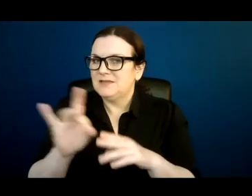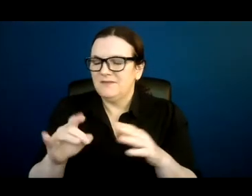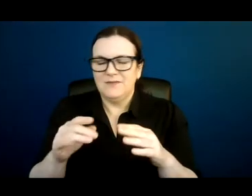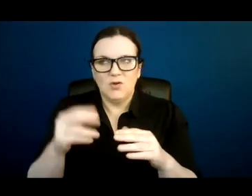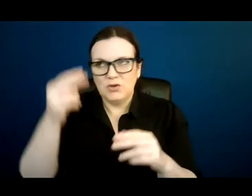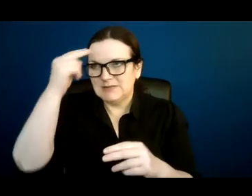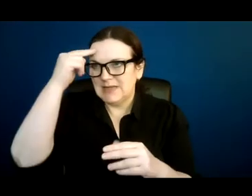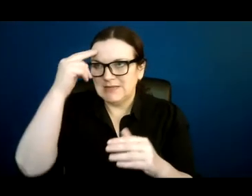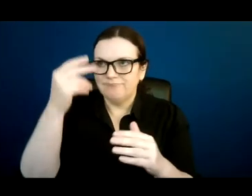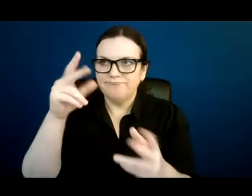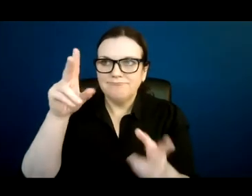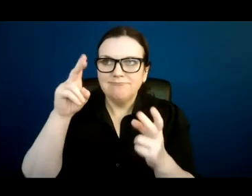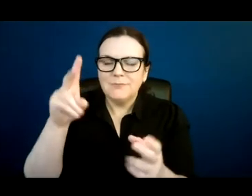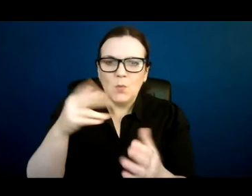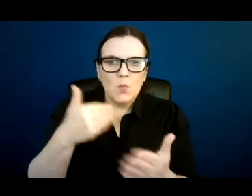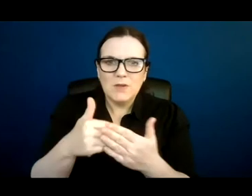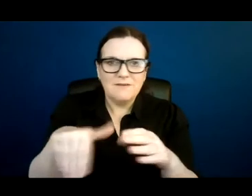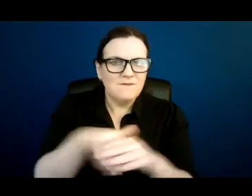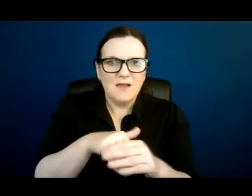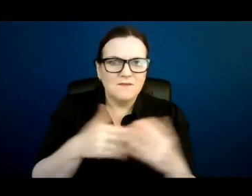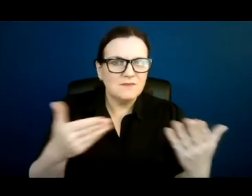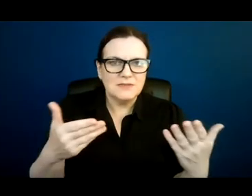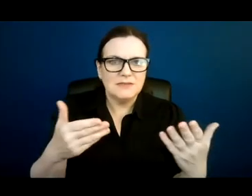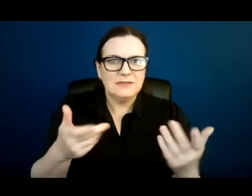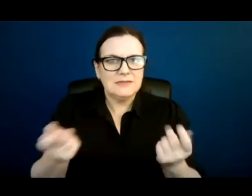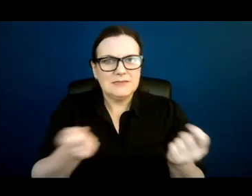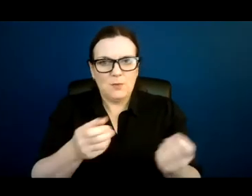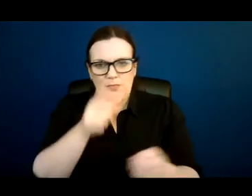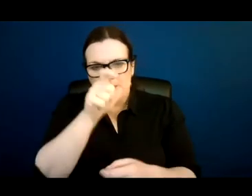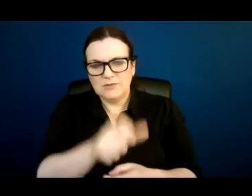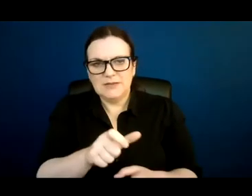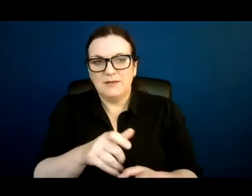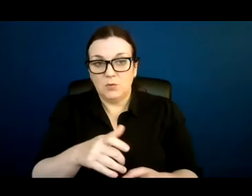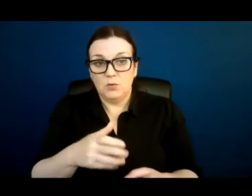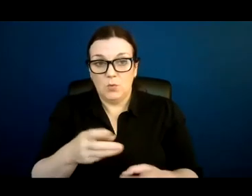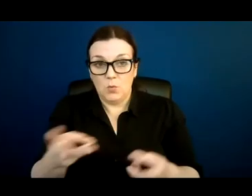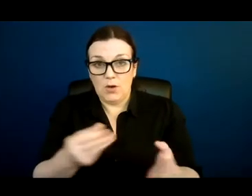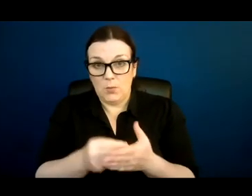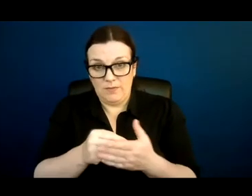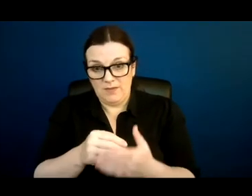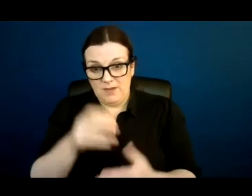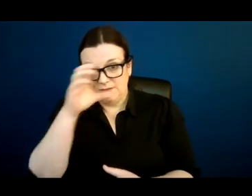involved with dealing with a person where you are working on the assumption that they have capacity,